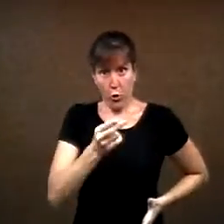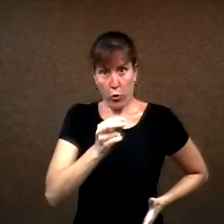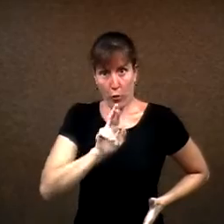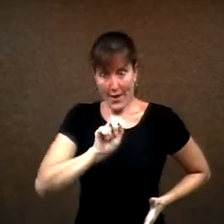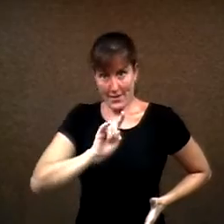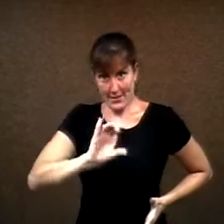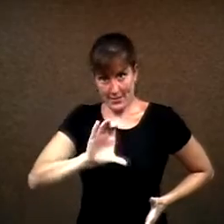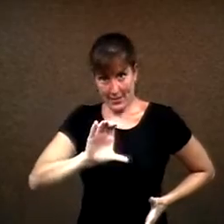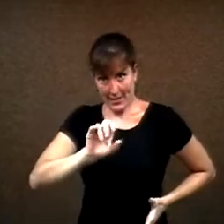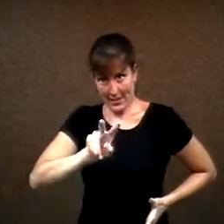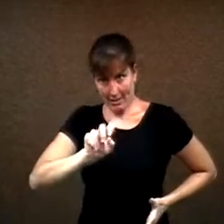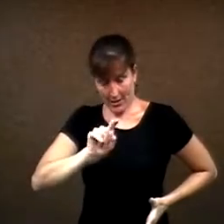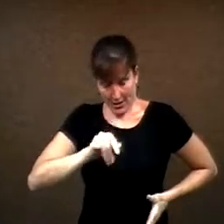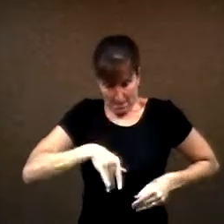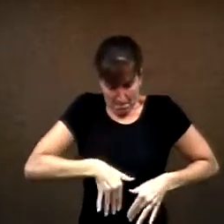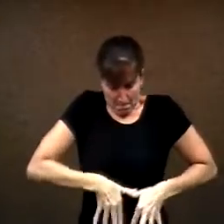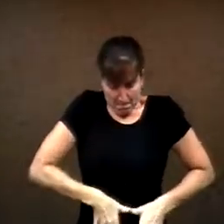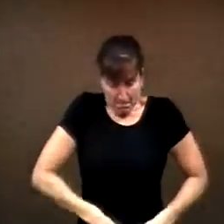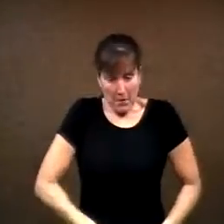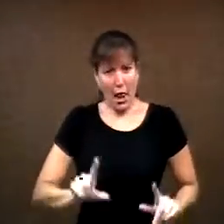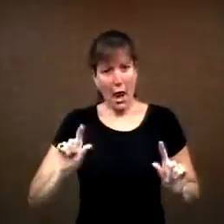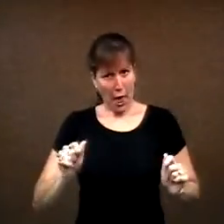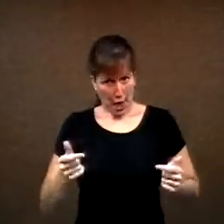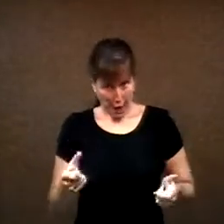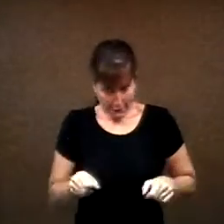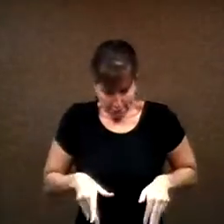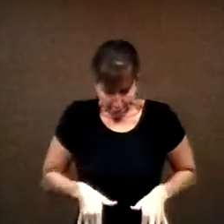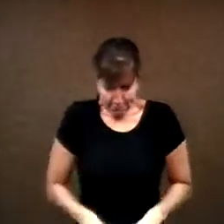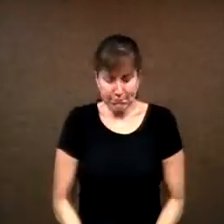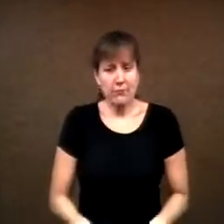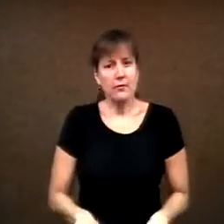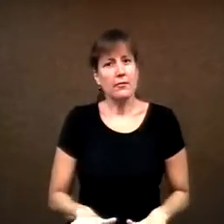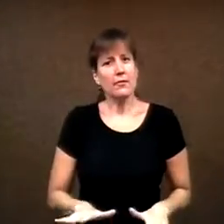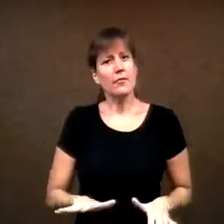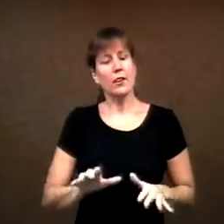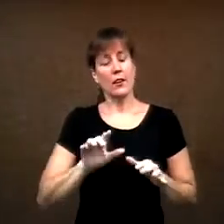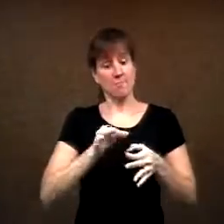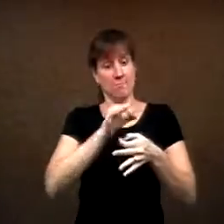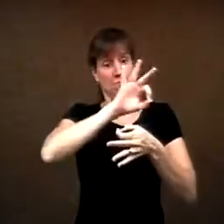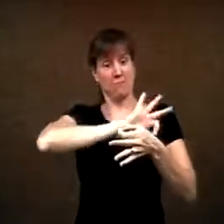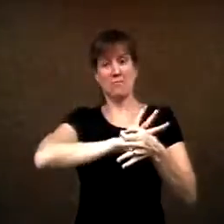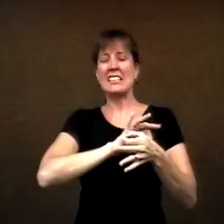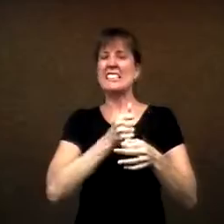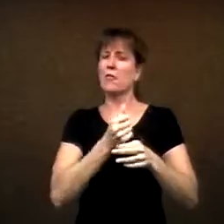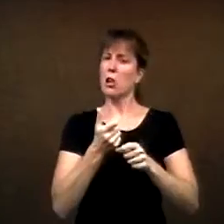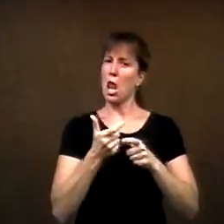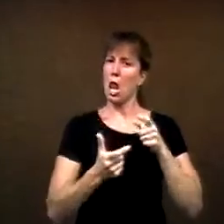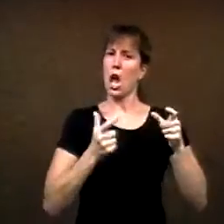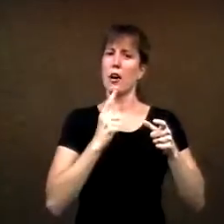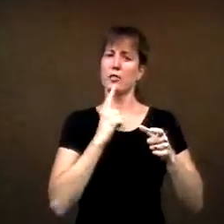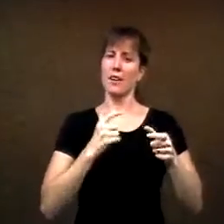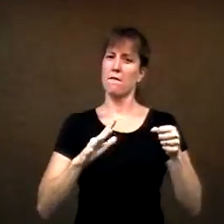The aorta is the largest artery in your body, and it contains oxygenated blood.